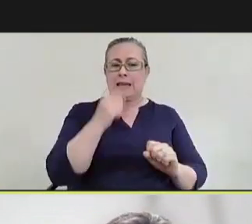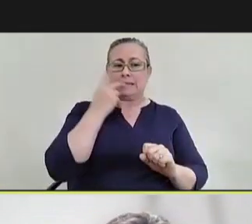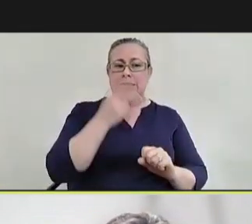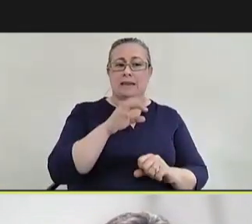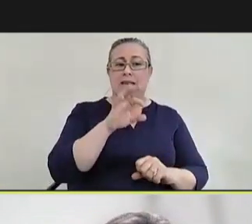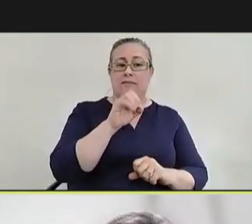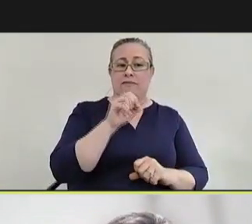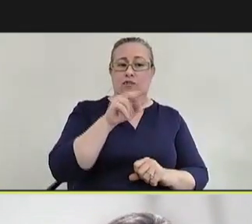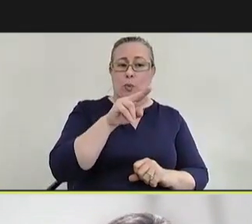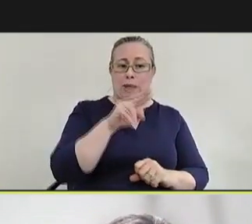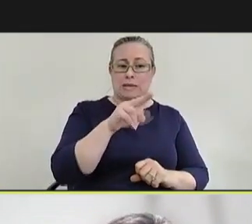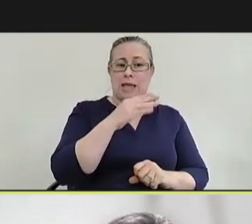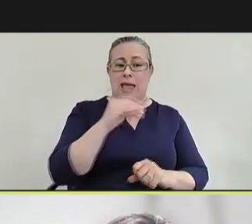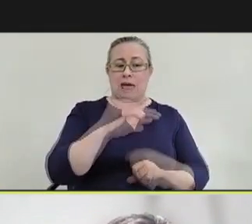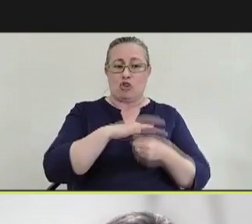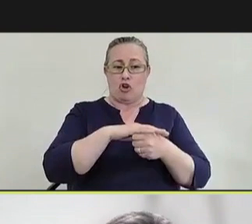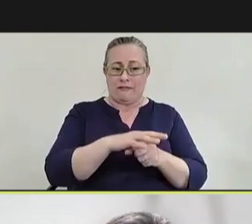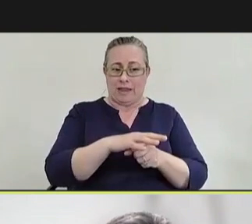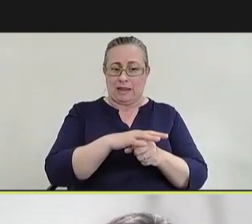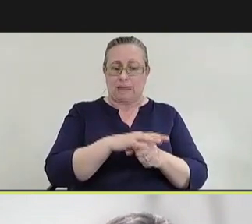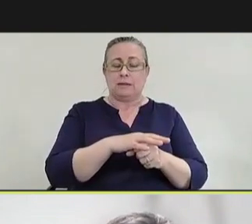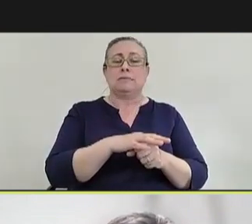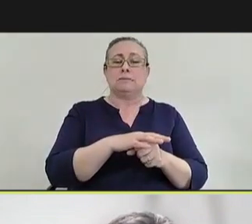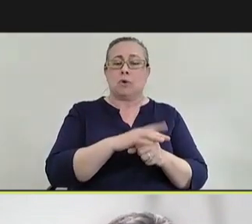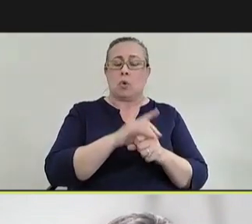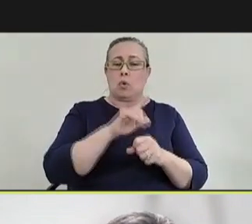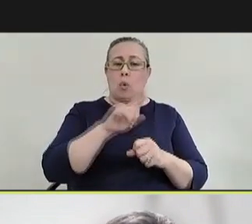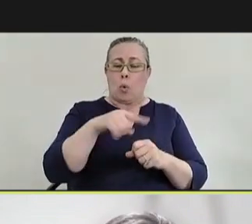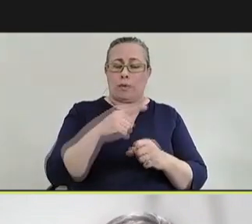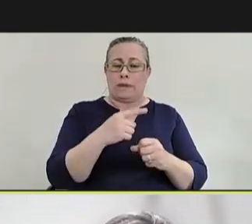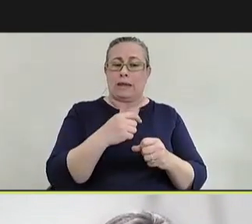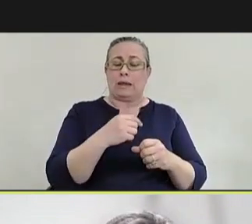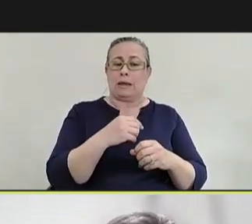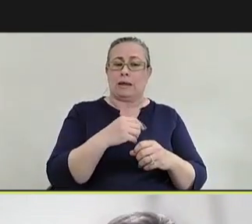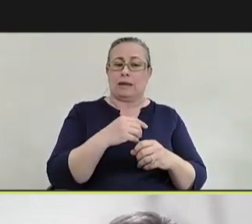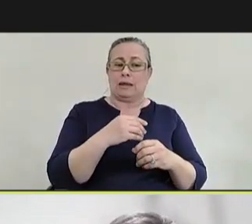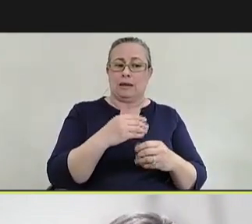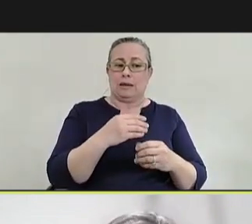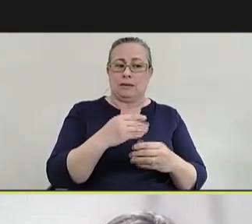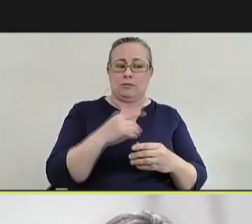vaccines, which are mainly focusing on protecting the pregnant person against these infections that